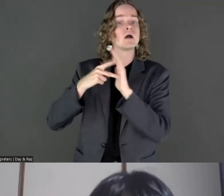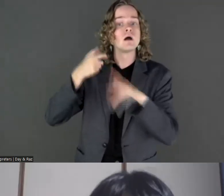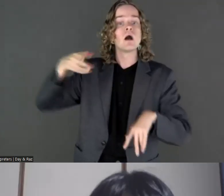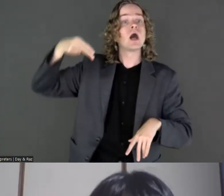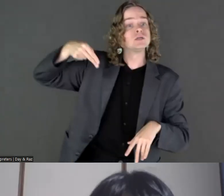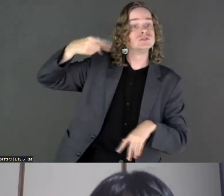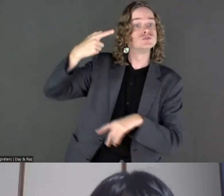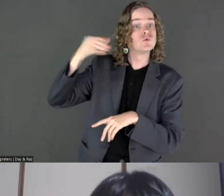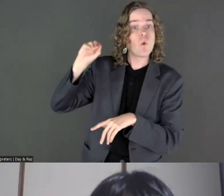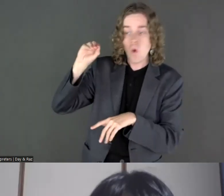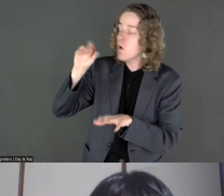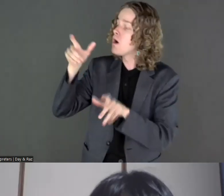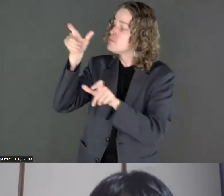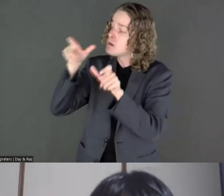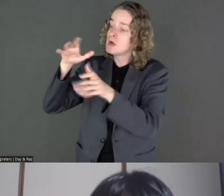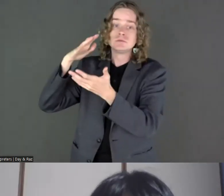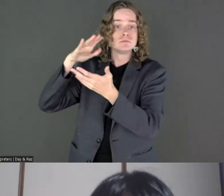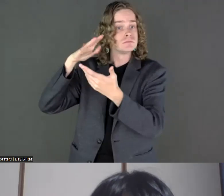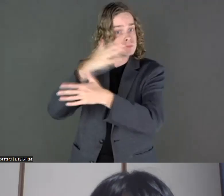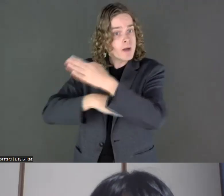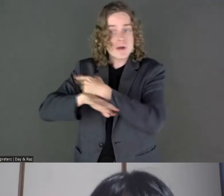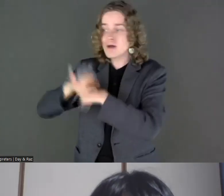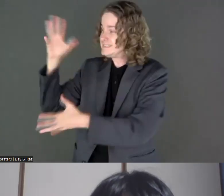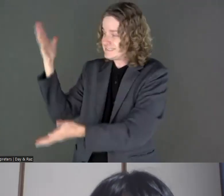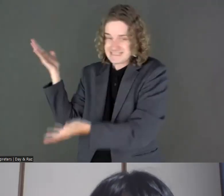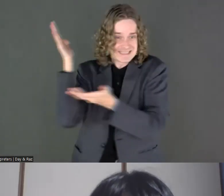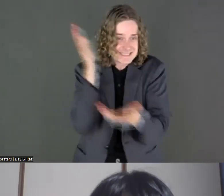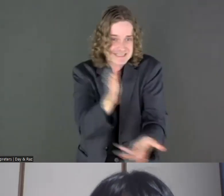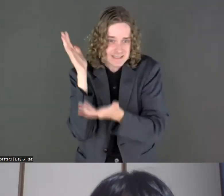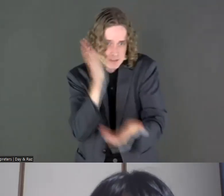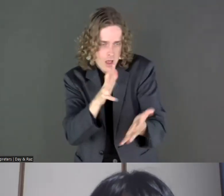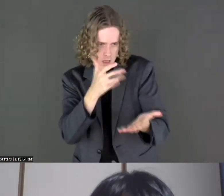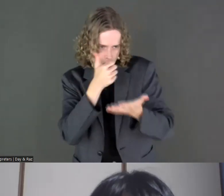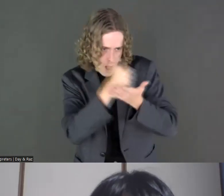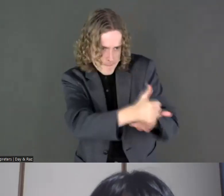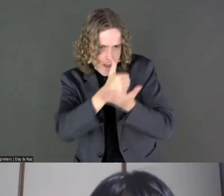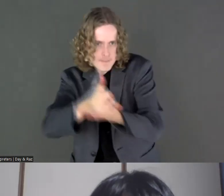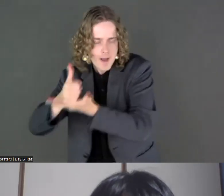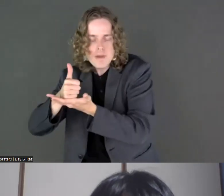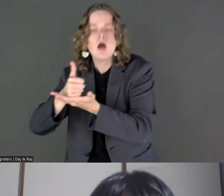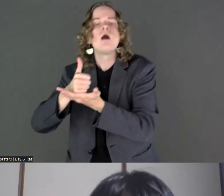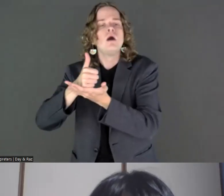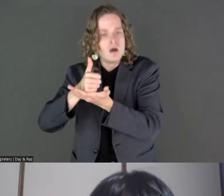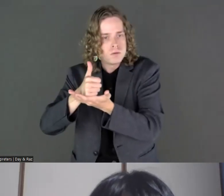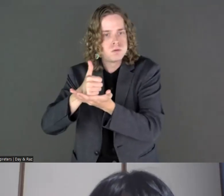Well, talking about this a weakened say we've done a lot of research. We are talking about